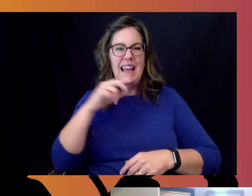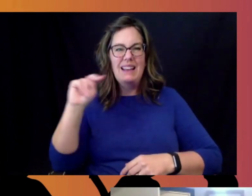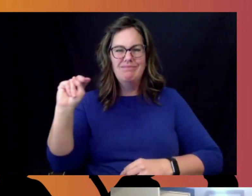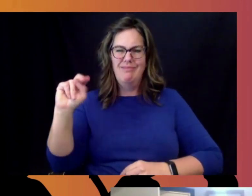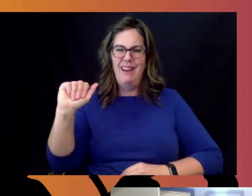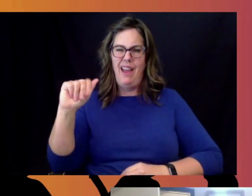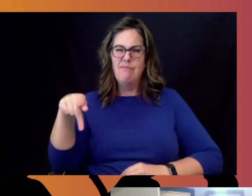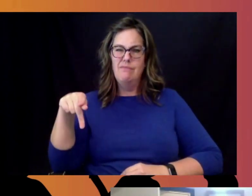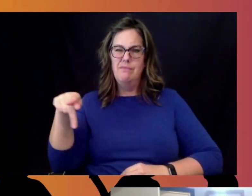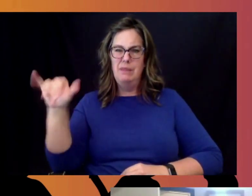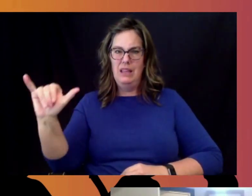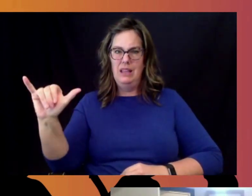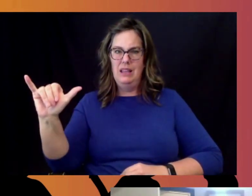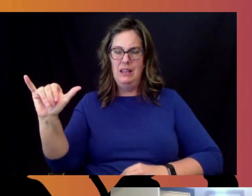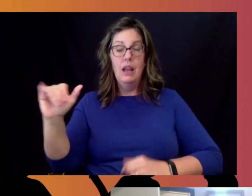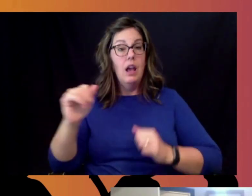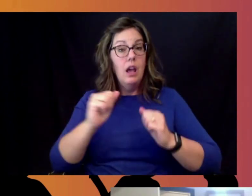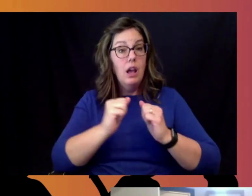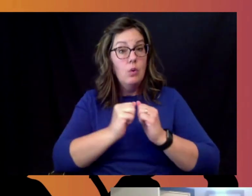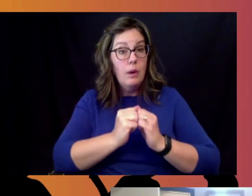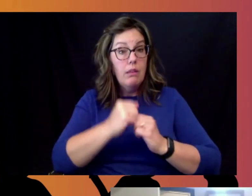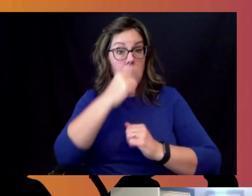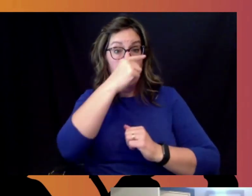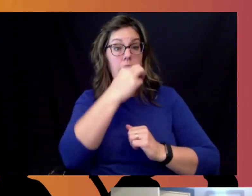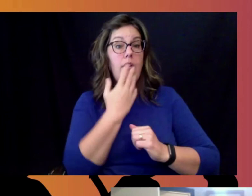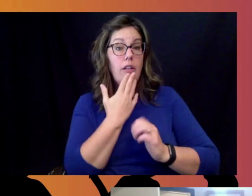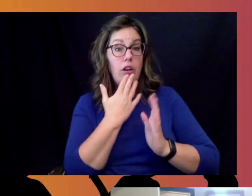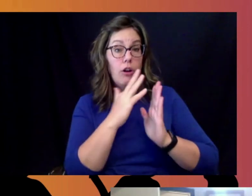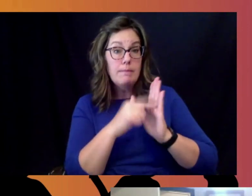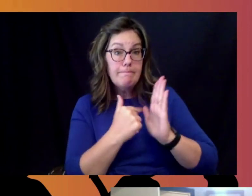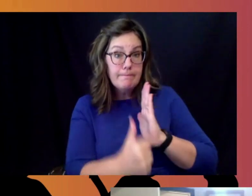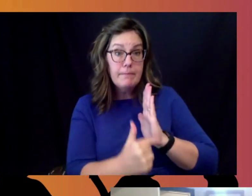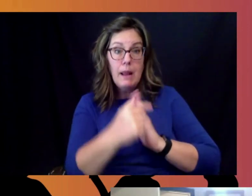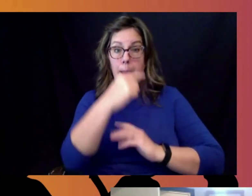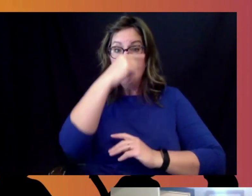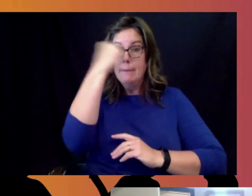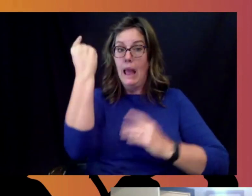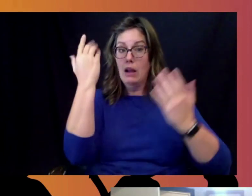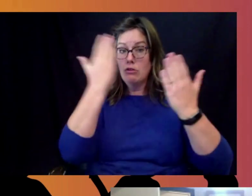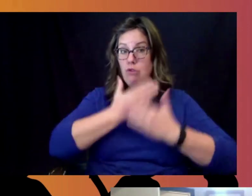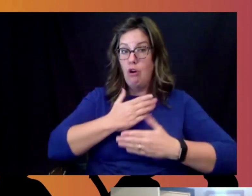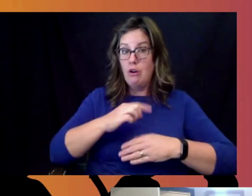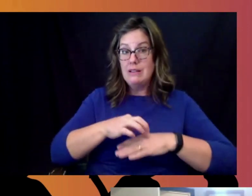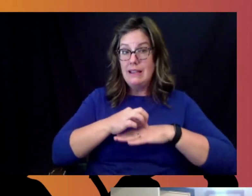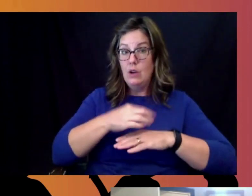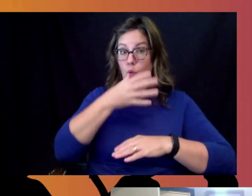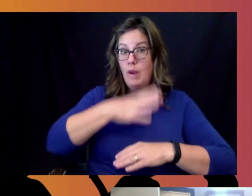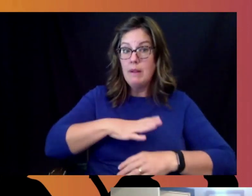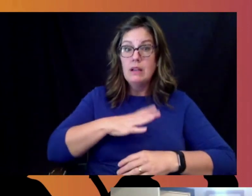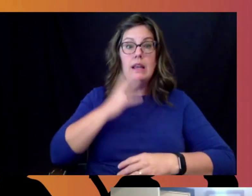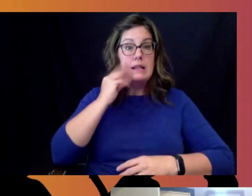and with colorism i know black dark-skinned women do experience a lot of violence so i feel like